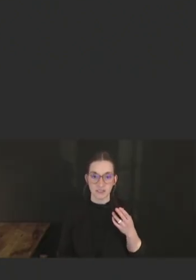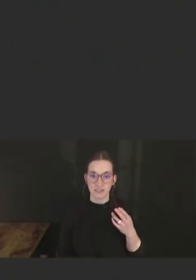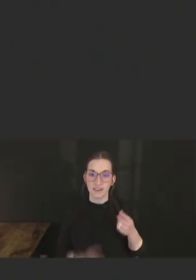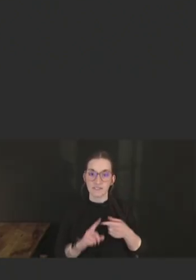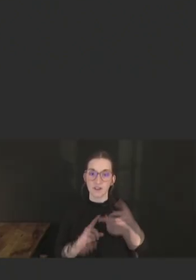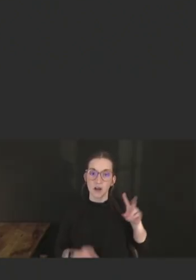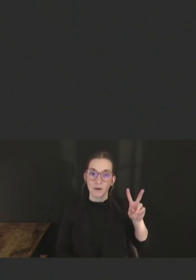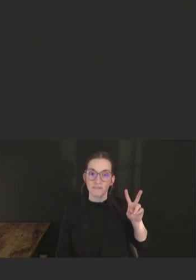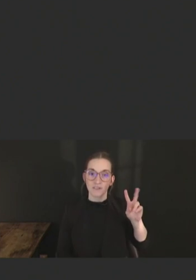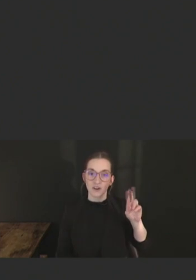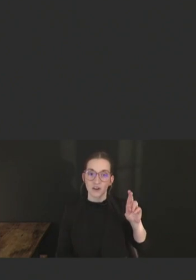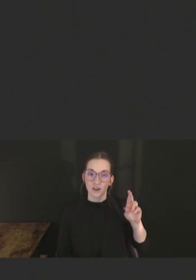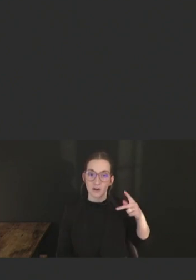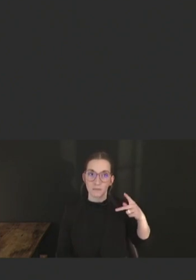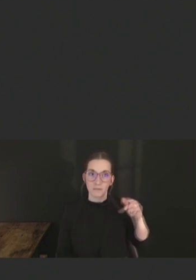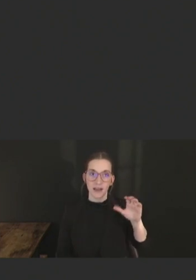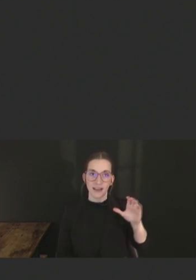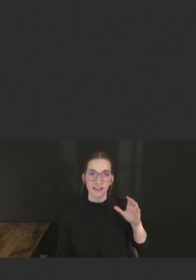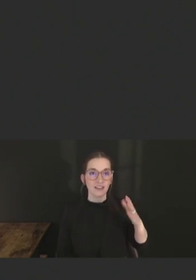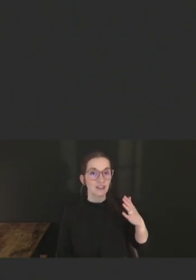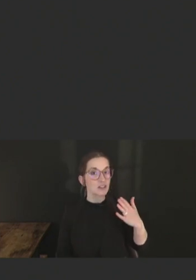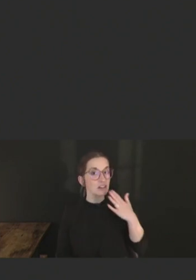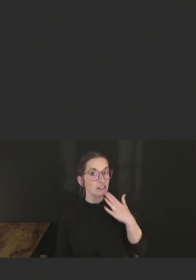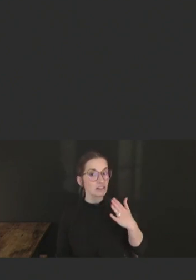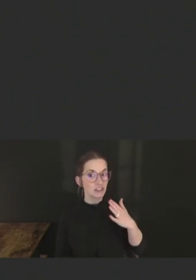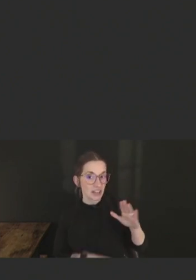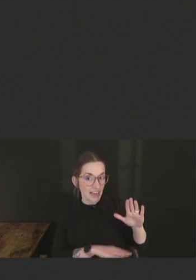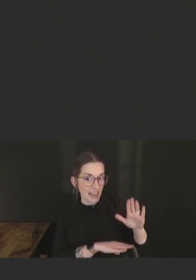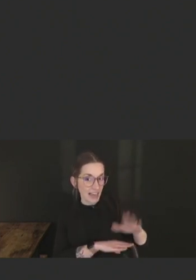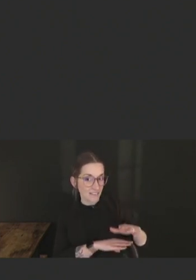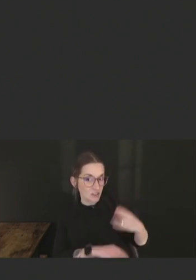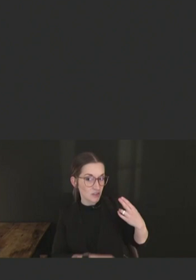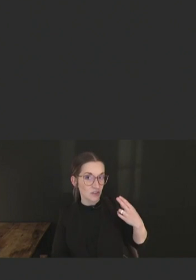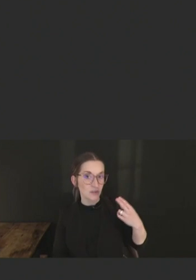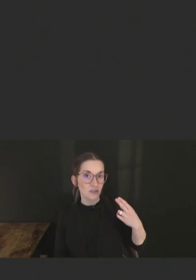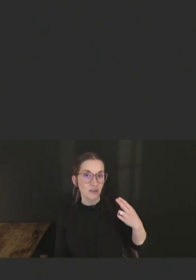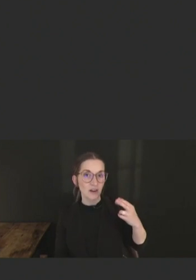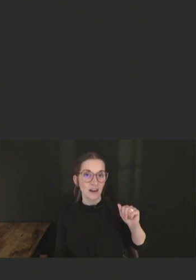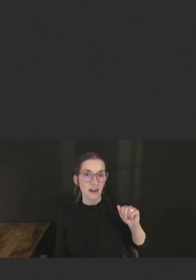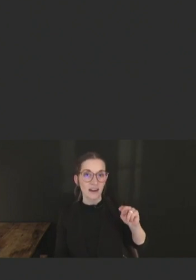Hana El Sahly: Good afternoon, everyone.